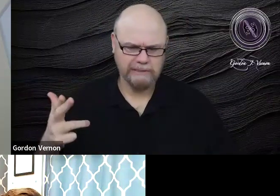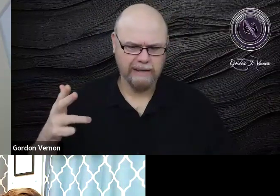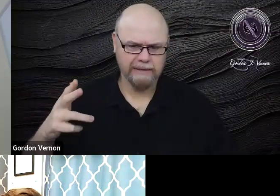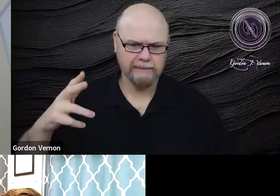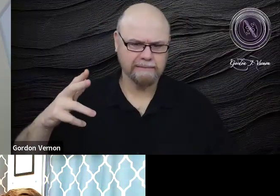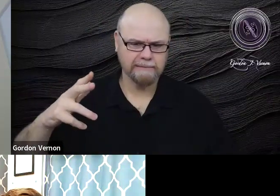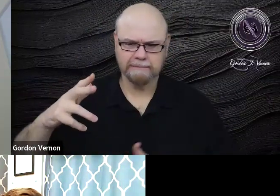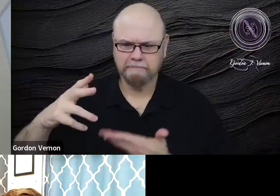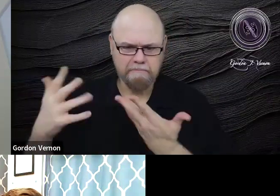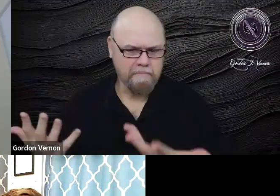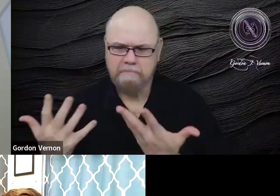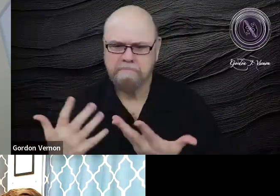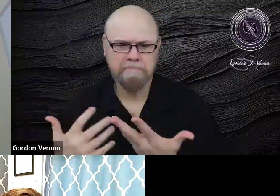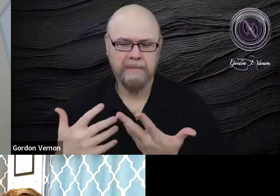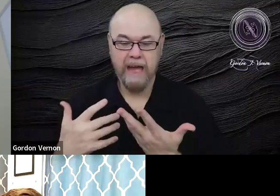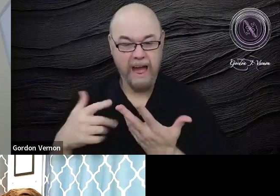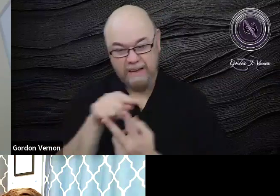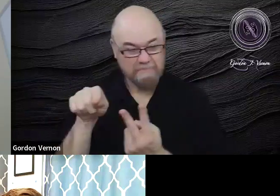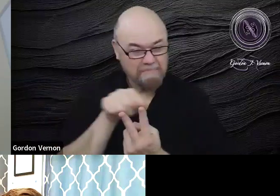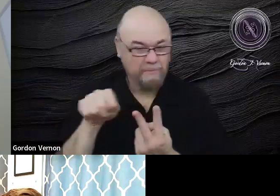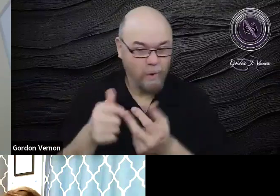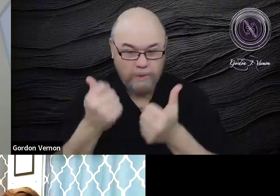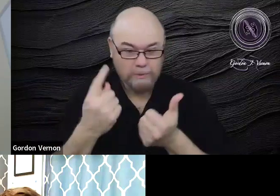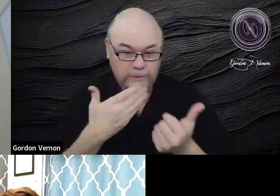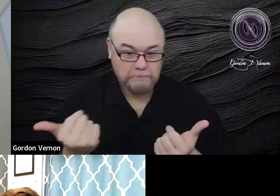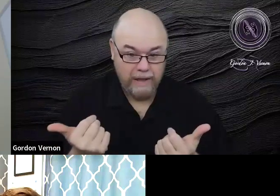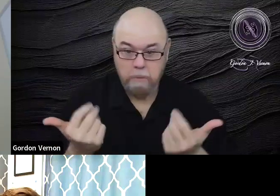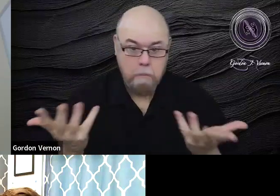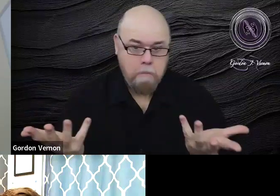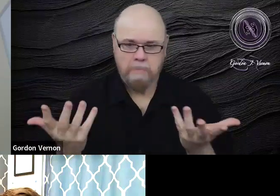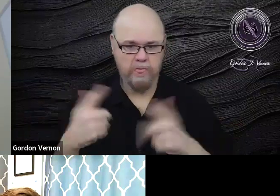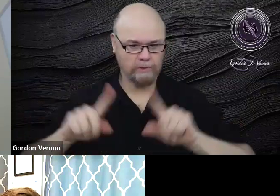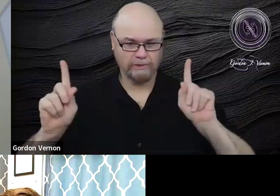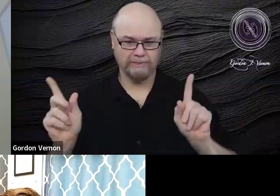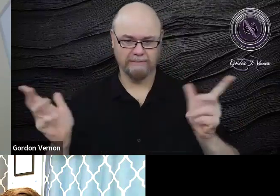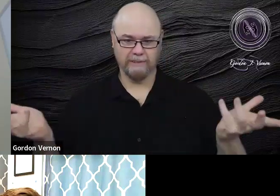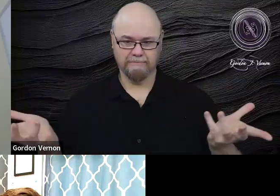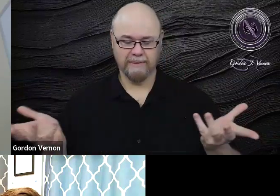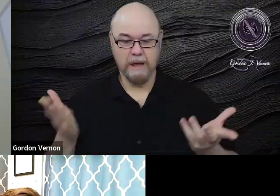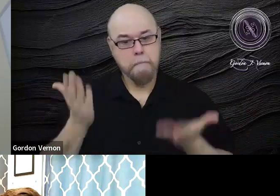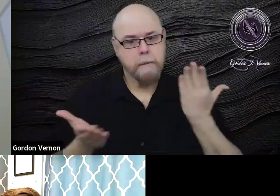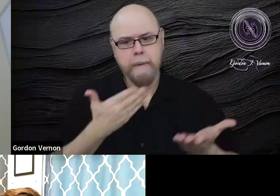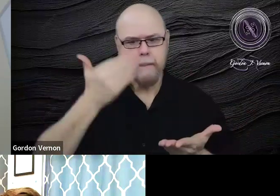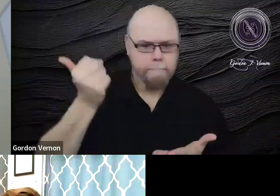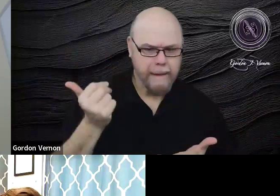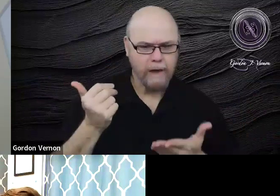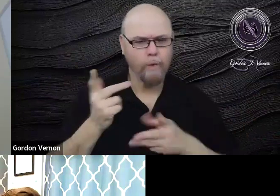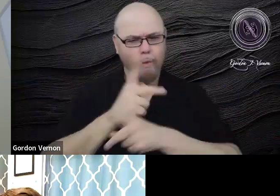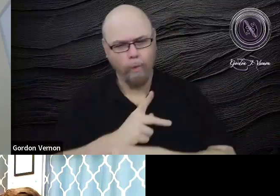a lot on the x-axis on the objective hearing a noise, but subjectively at an older age,